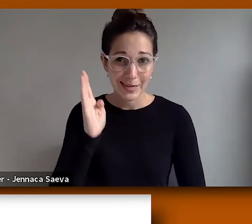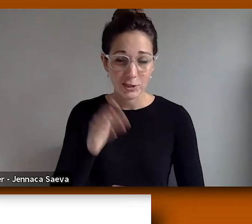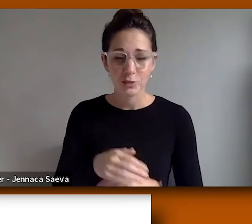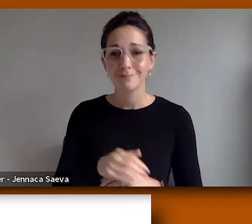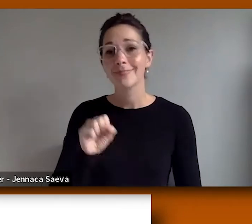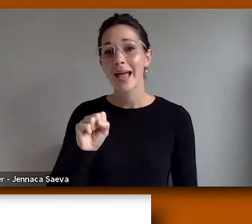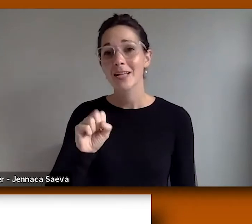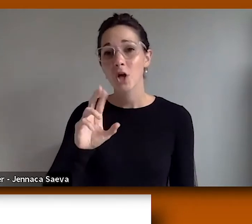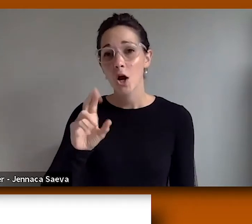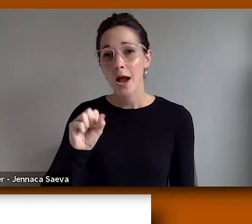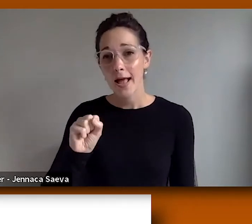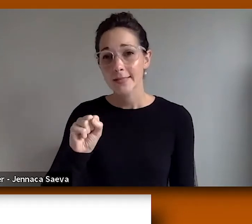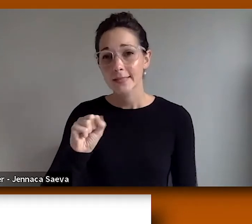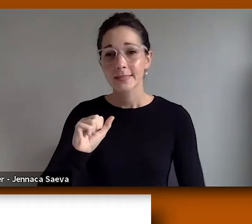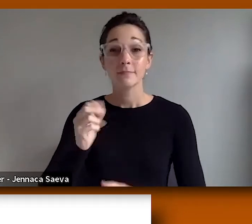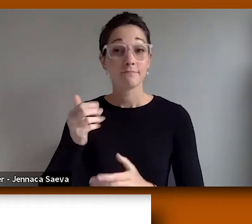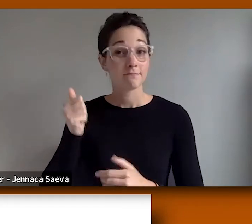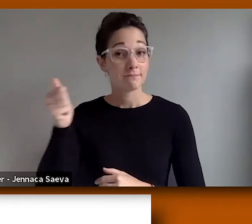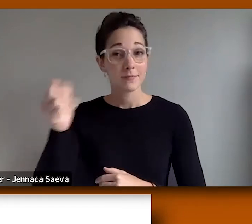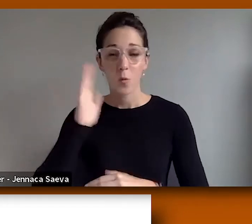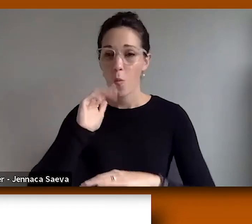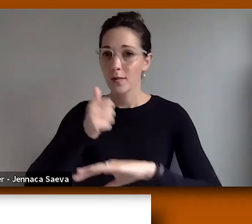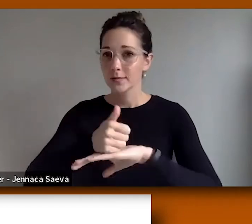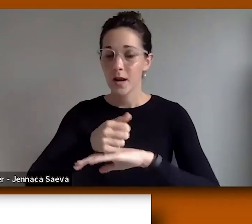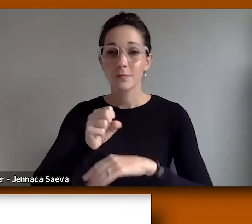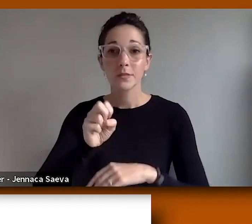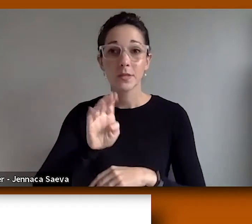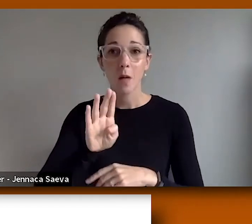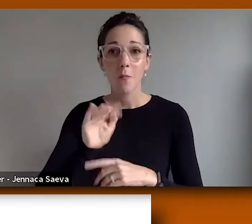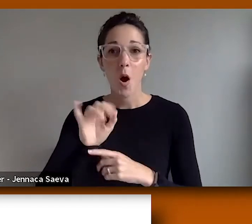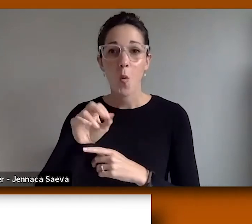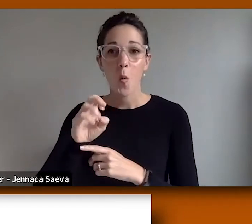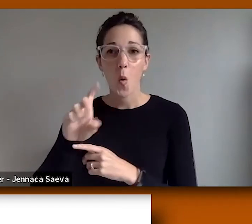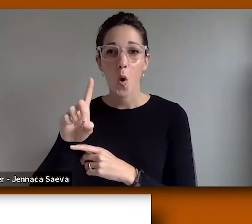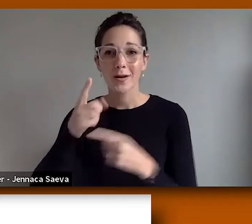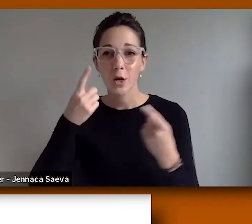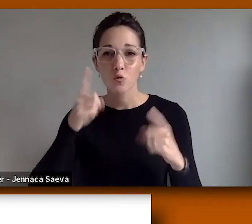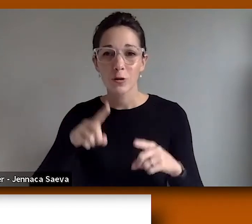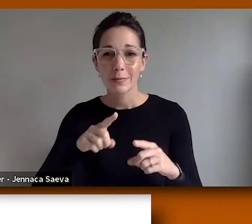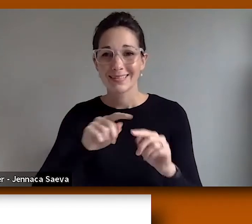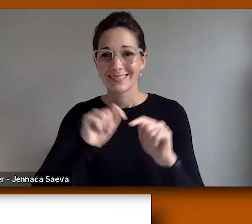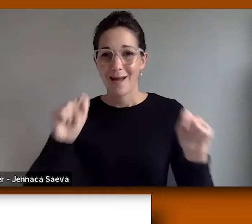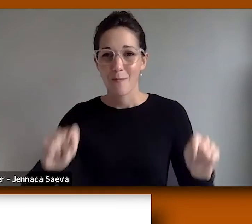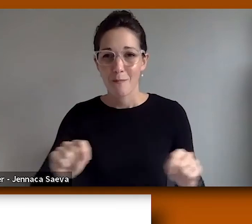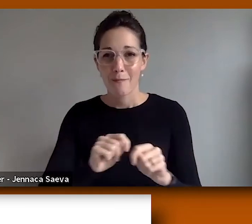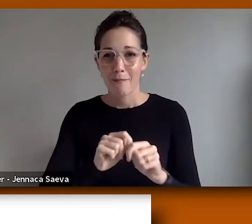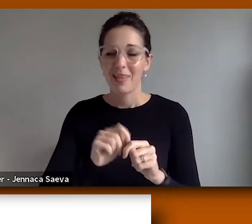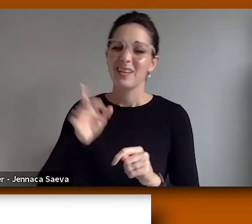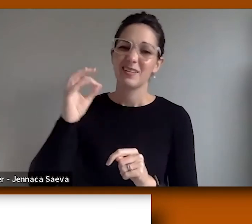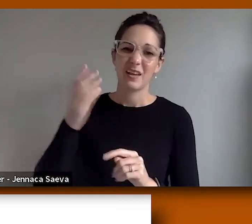SRS sets up the subaward agreement template. That's the form that David showed earlier...